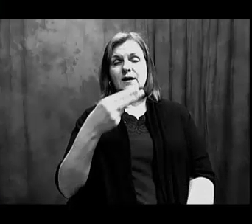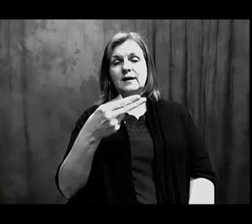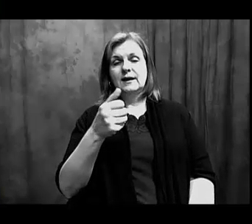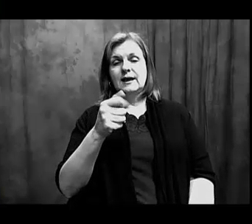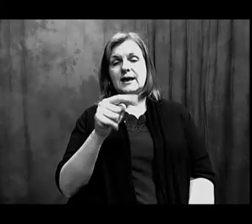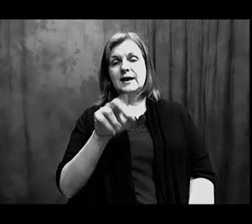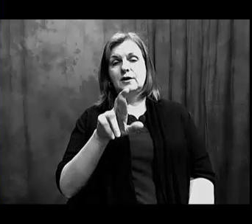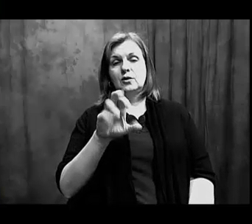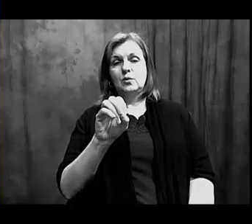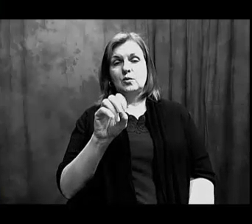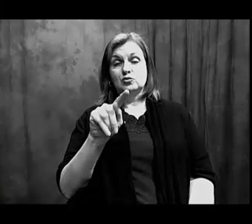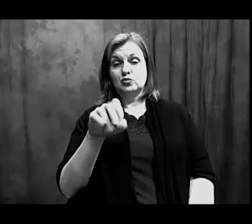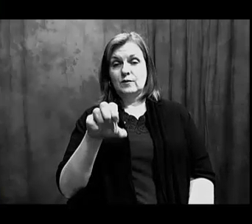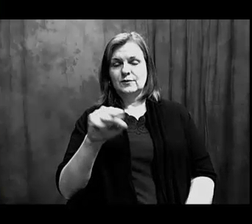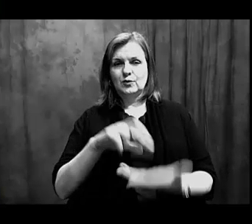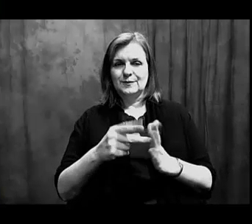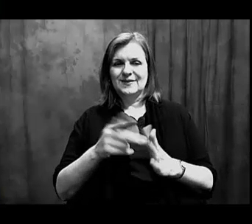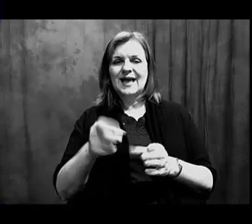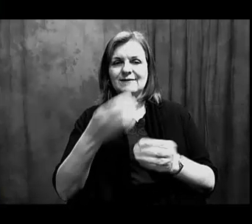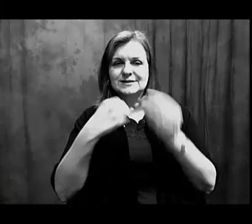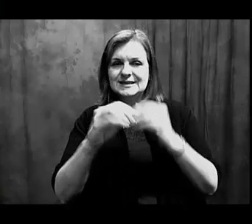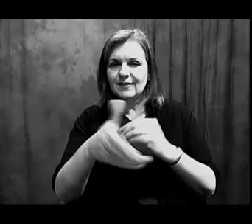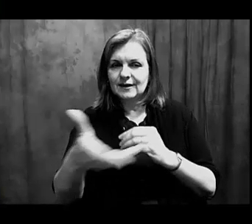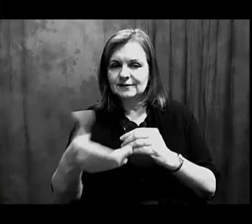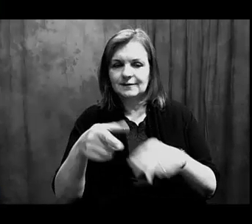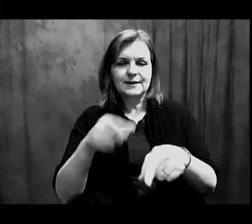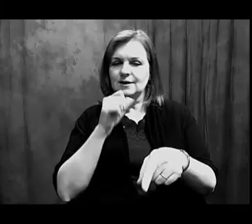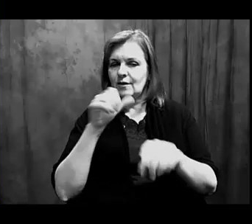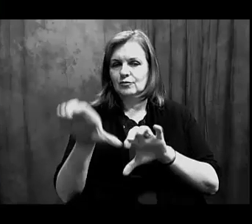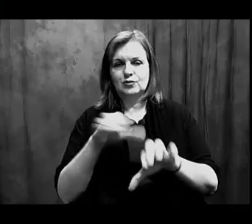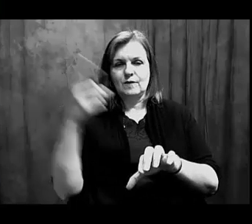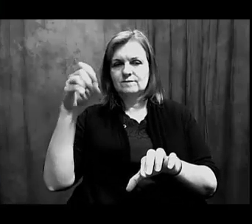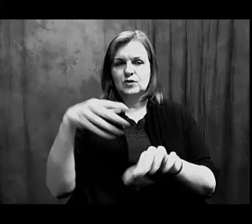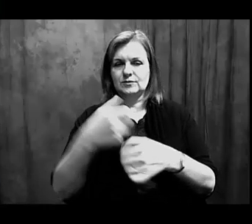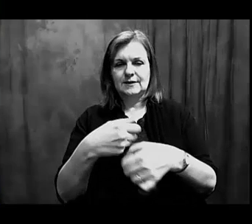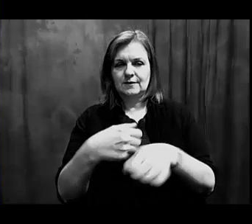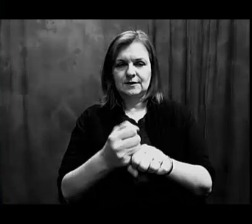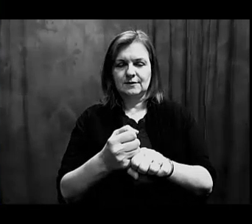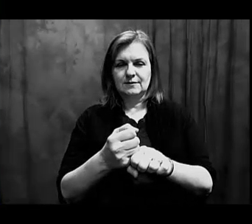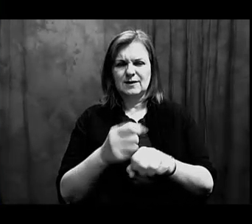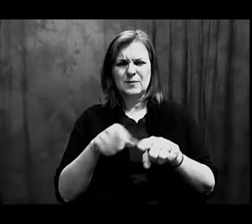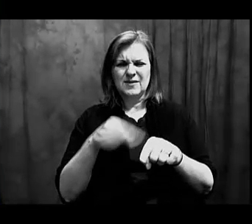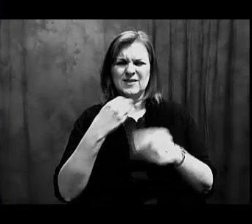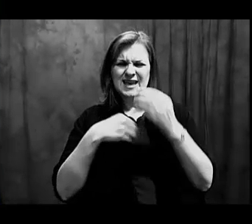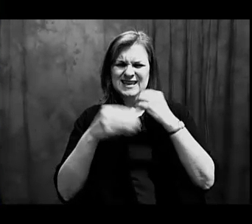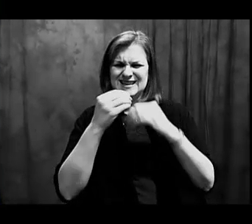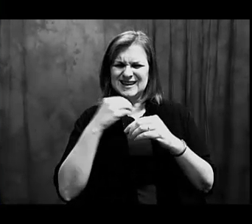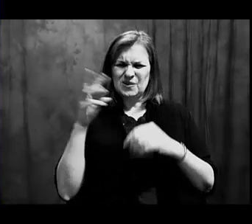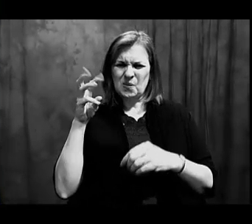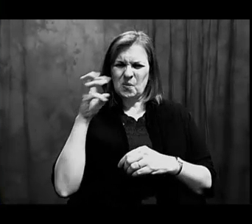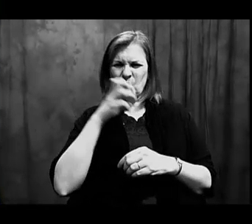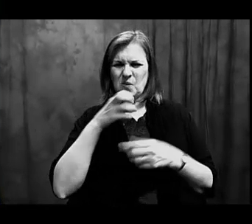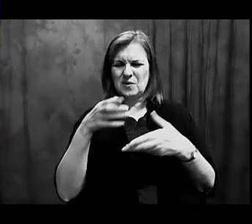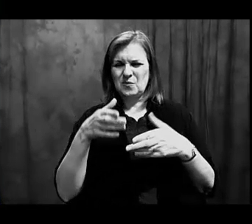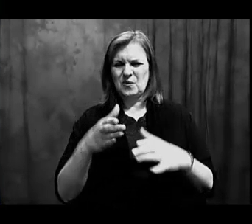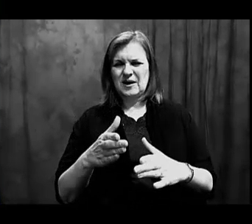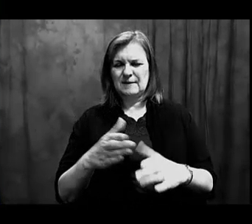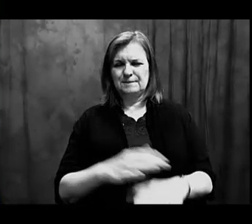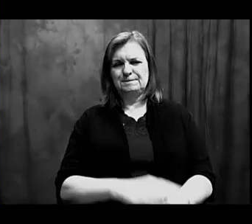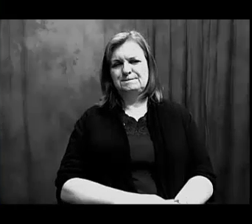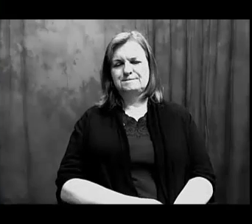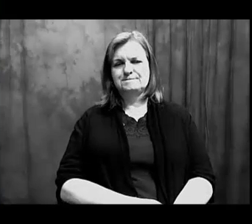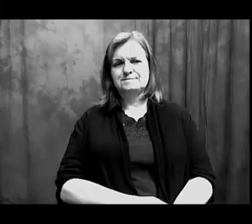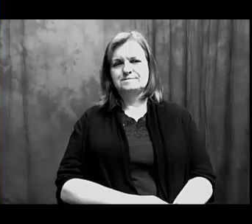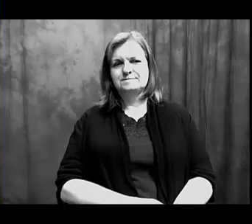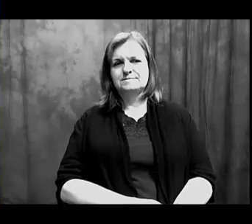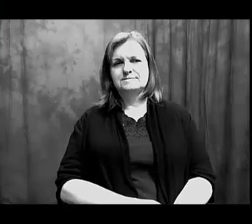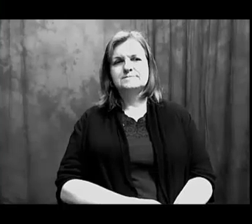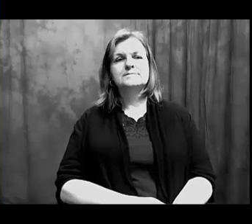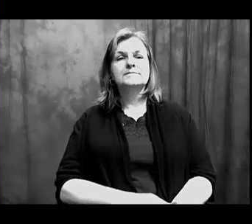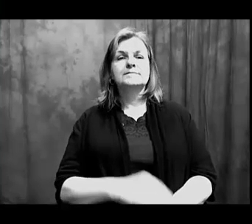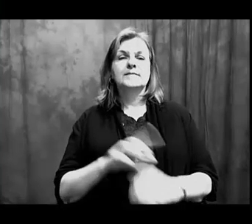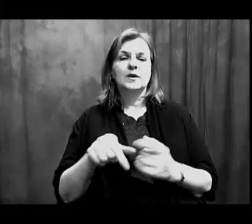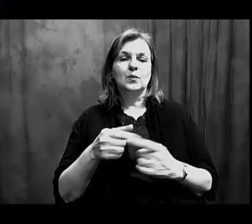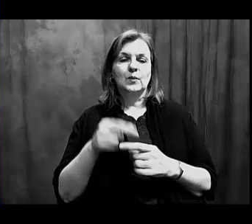so they have to eat things. they don't photosynthesize - but they eat things in a very weird way.